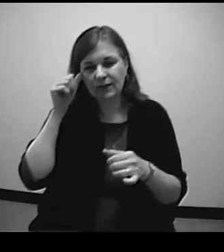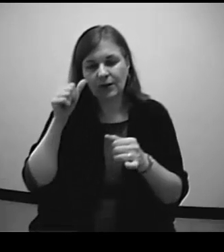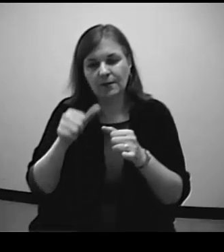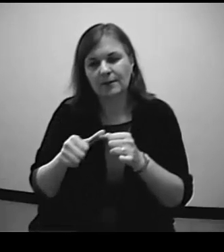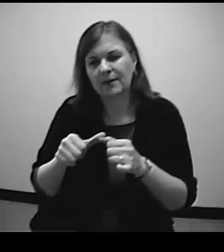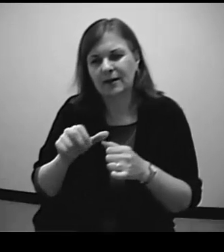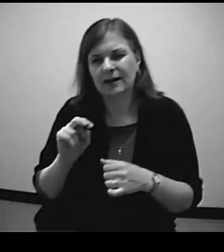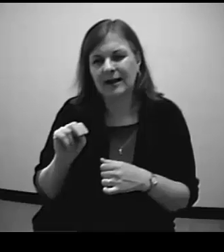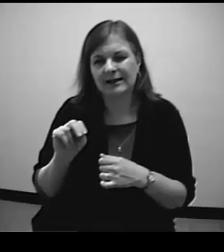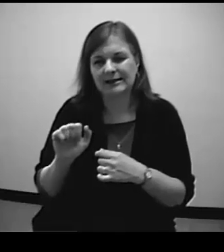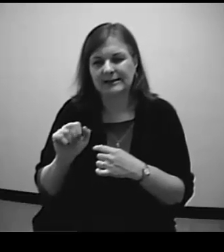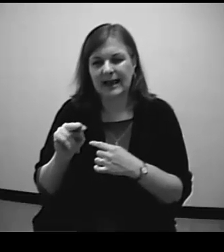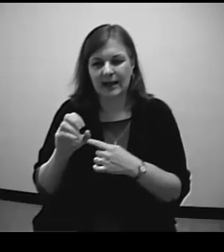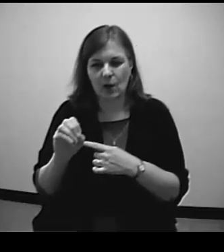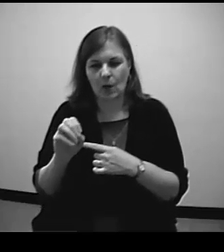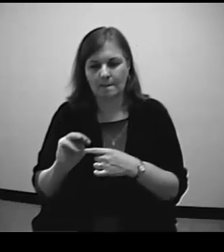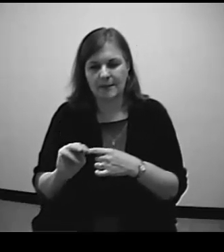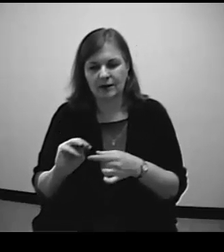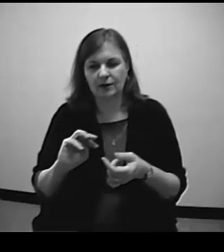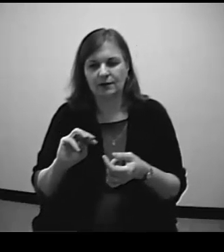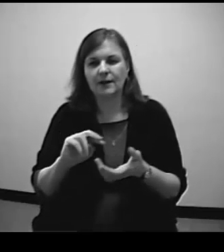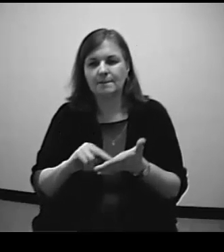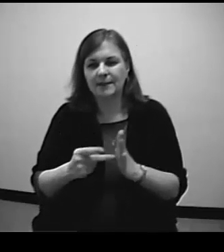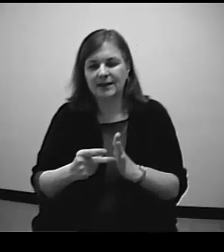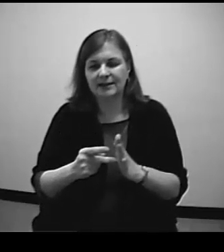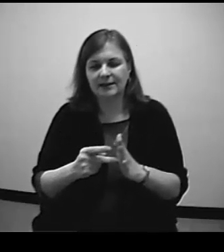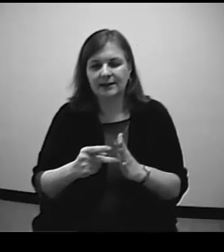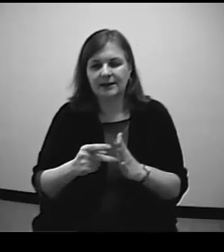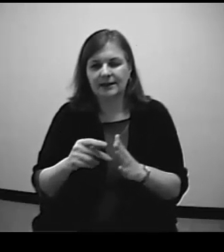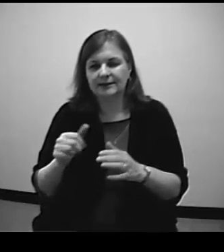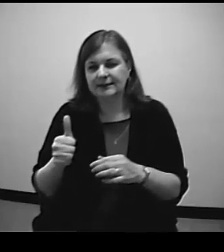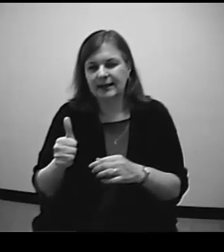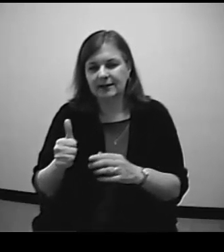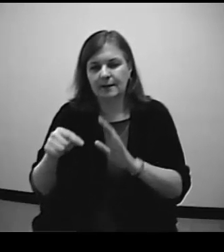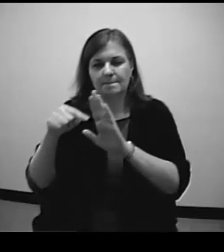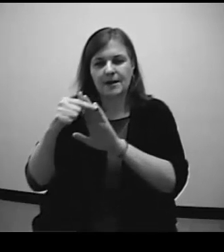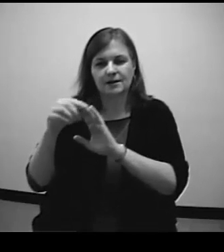remember nanometer means 10 to the -9